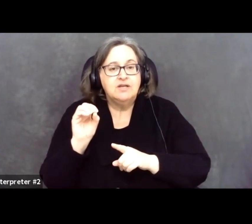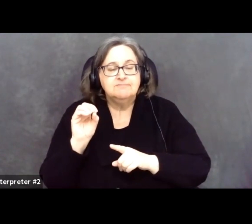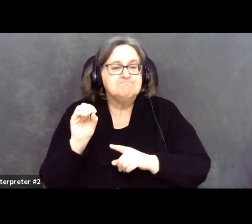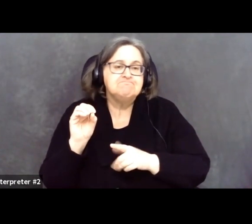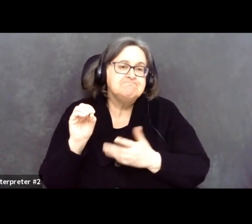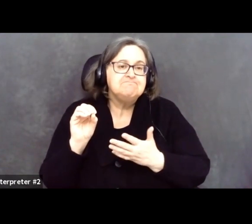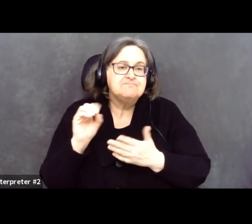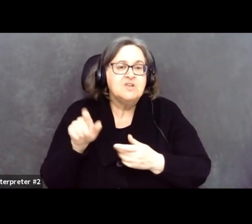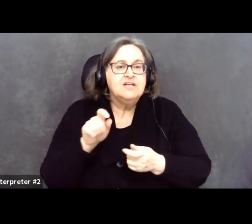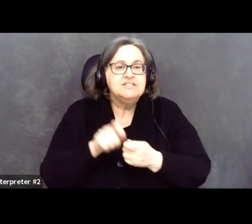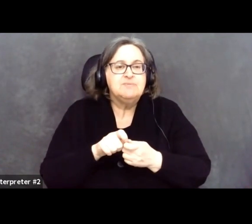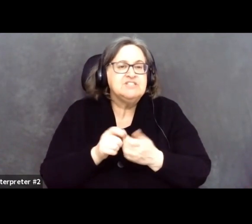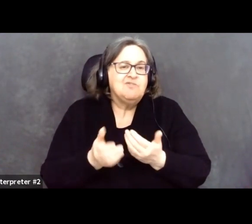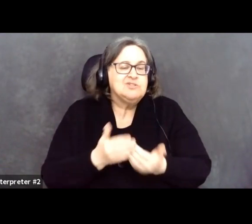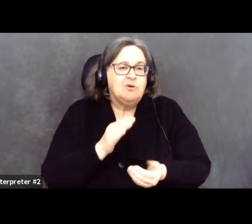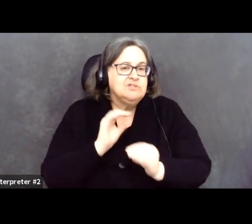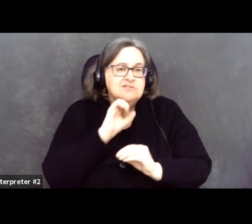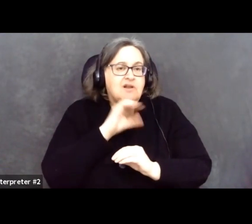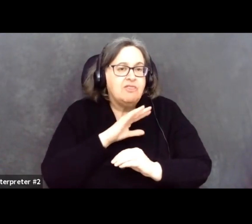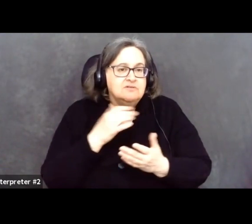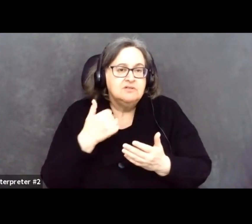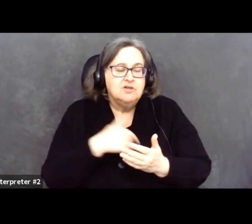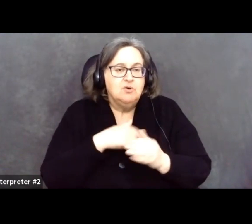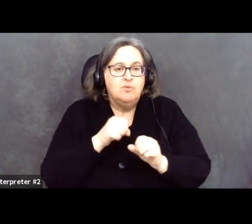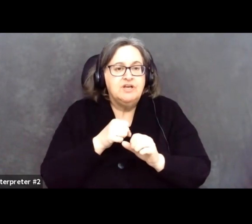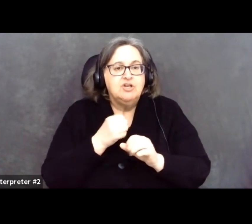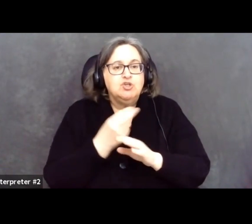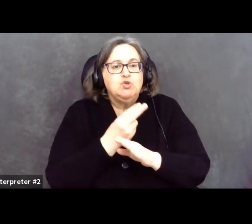specifically was almost none. We could piggyback on the Oregon